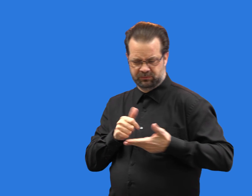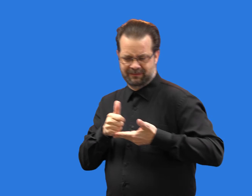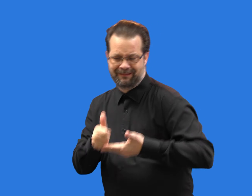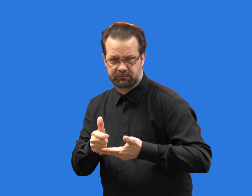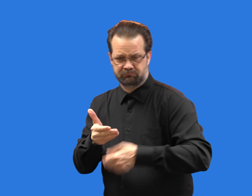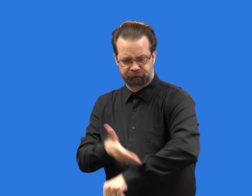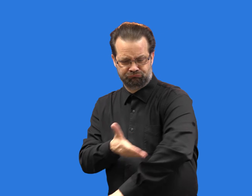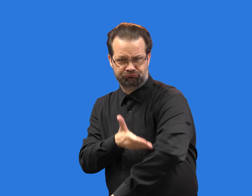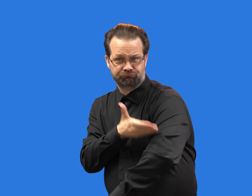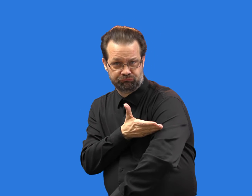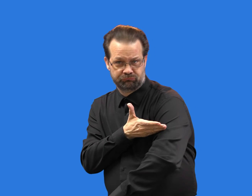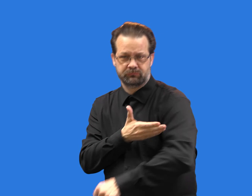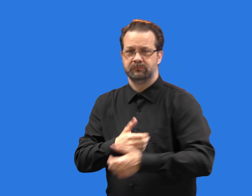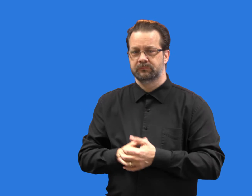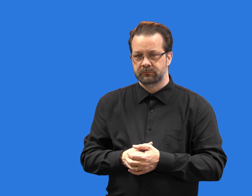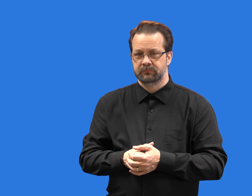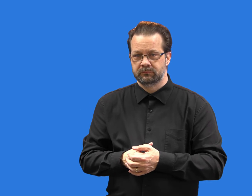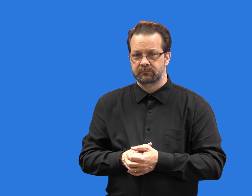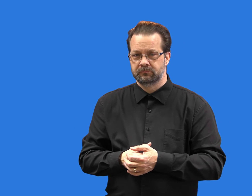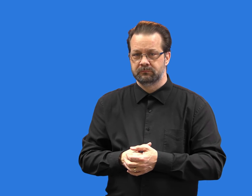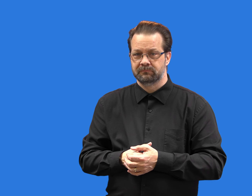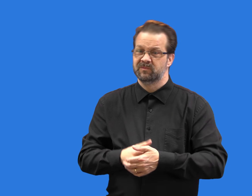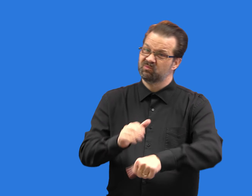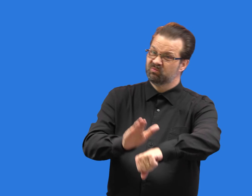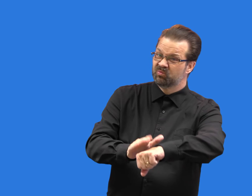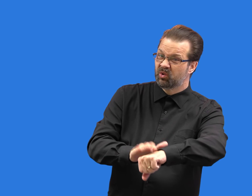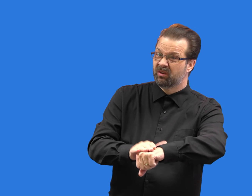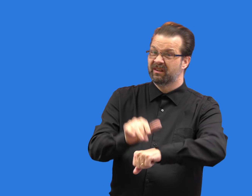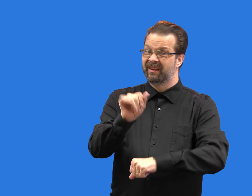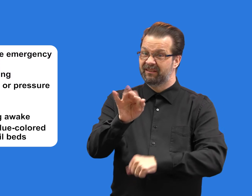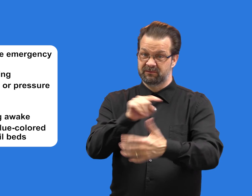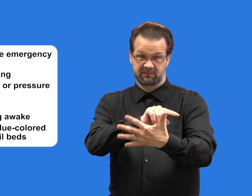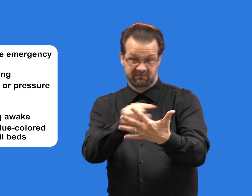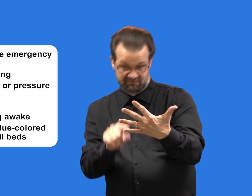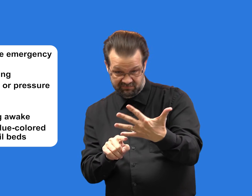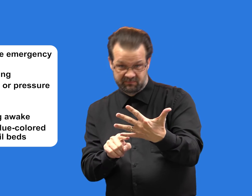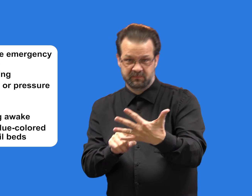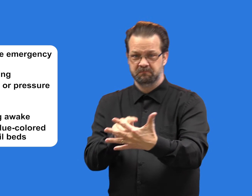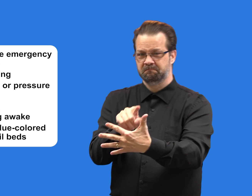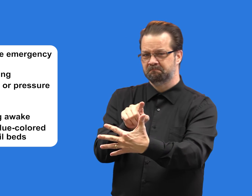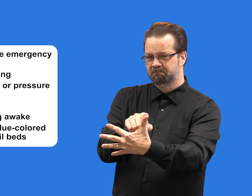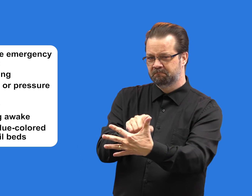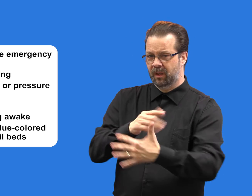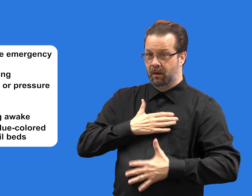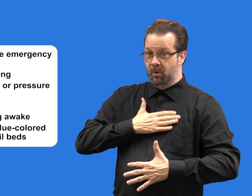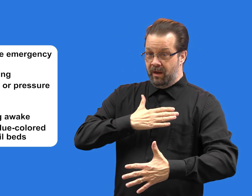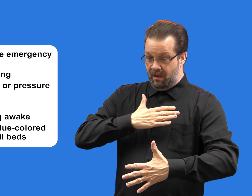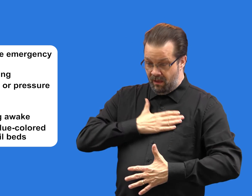covid.gov. Call 911 or go to the emergency room